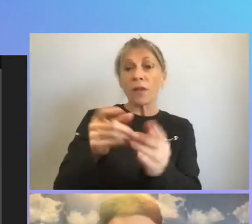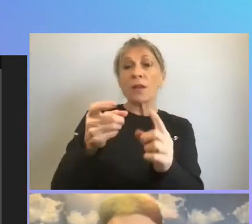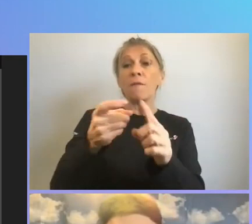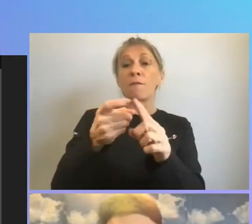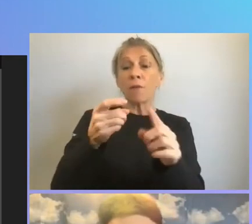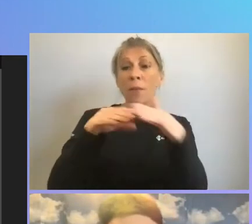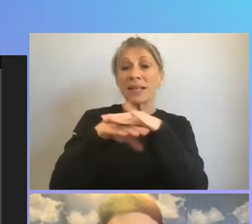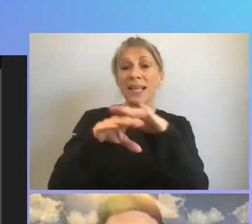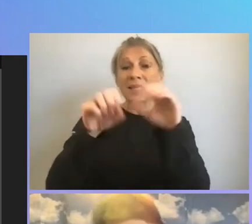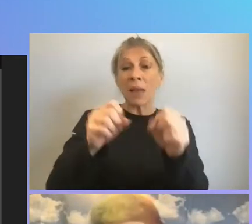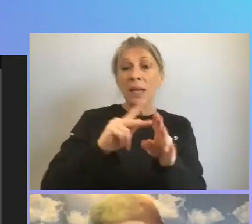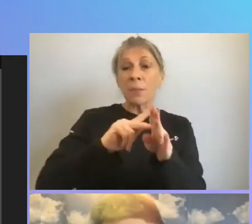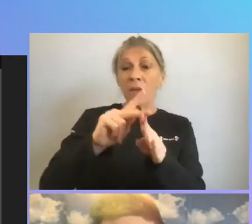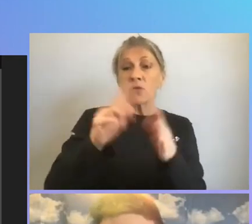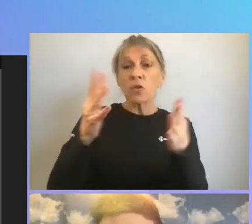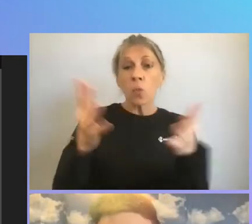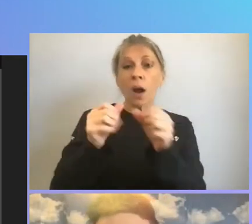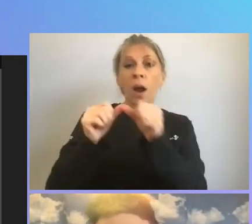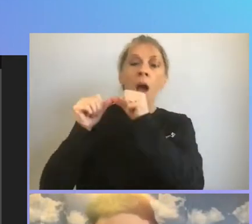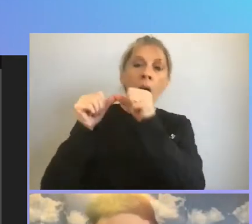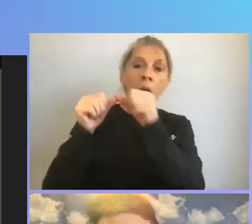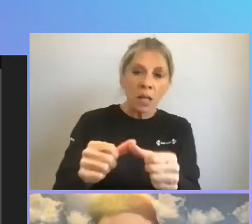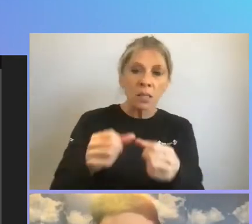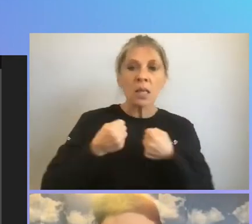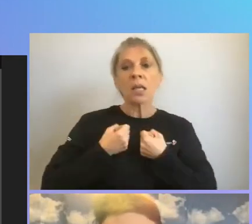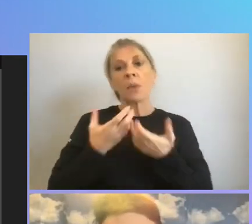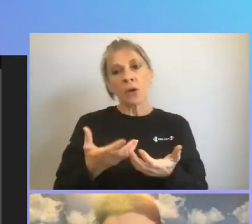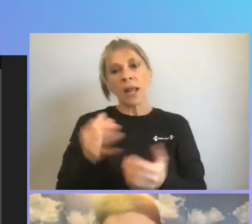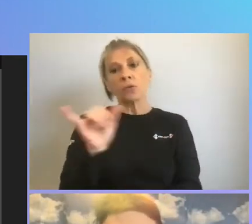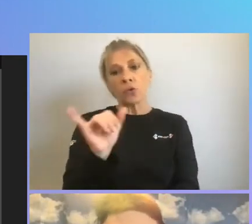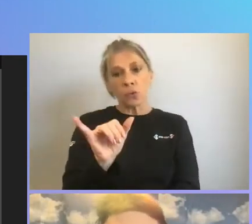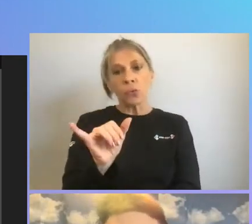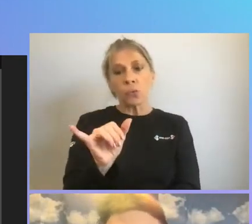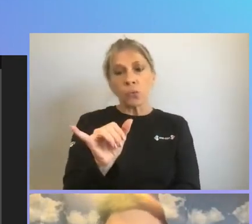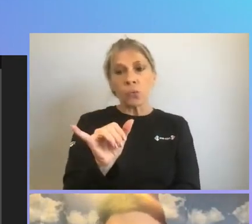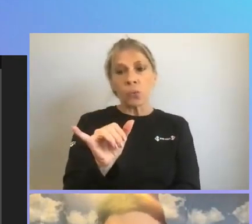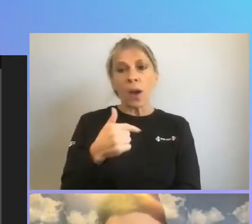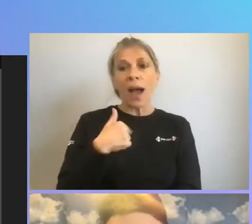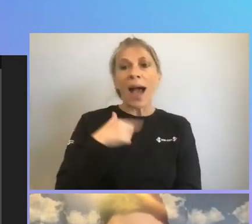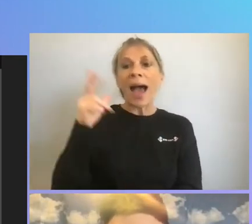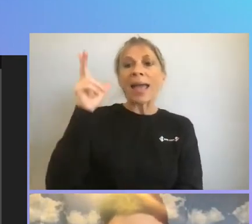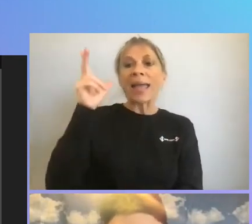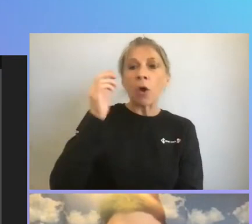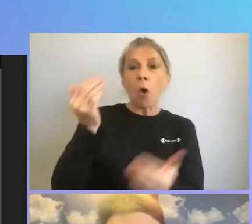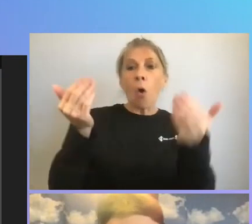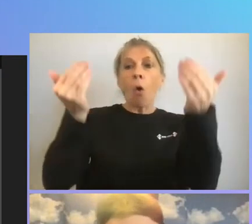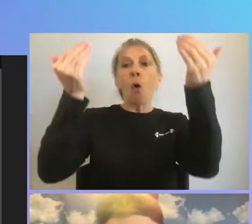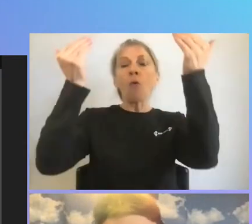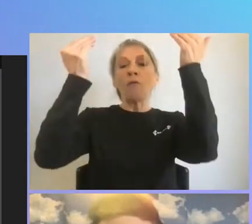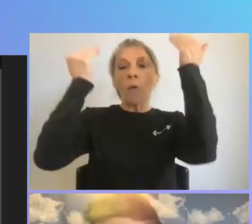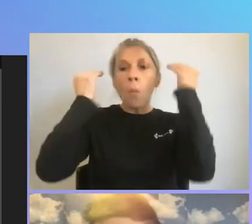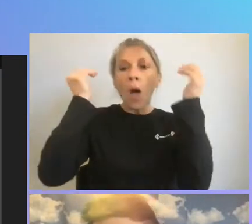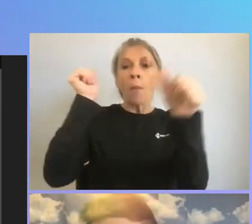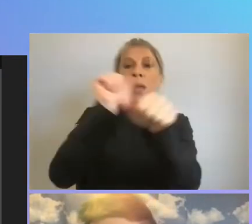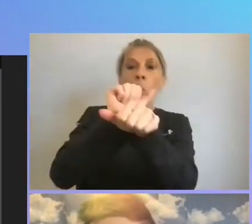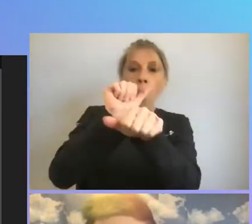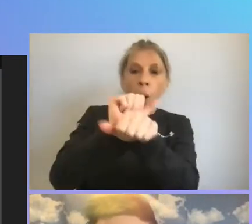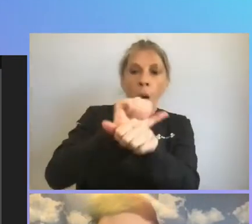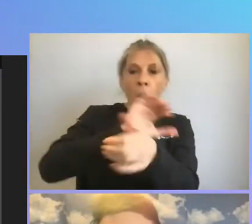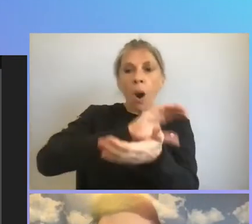are they're constantly burnt out as well. Uh, I hear that there's an overwhelming workload due to